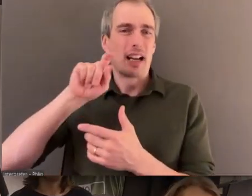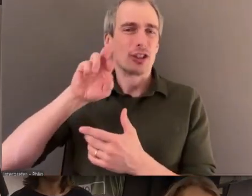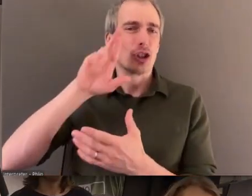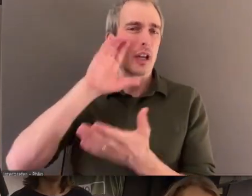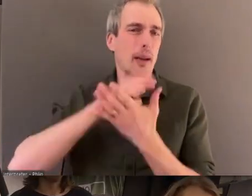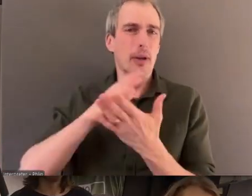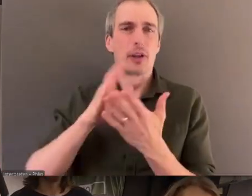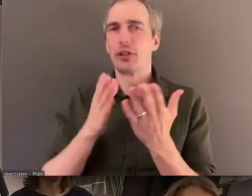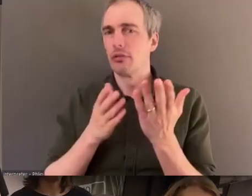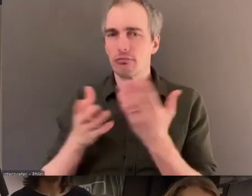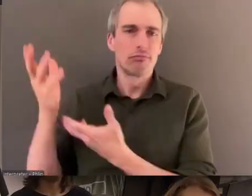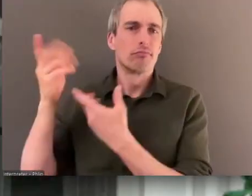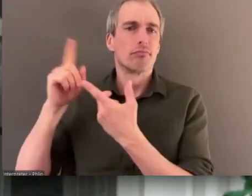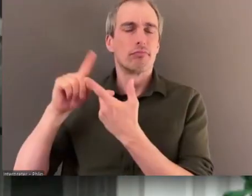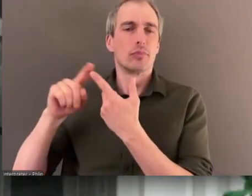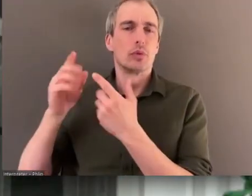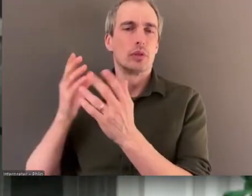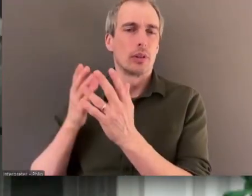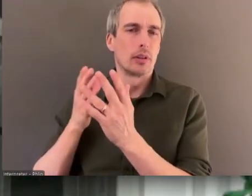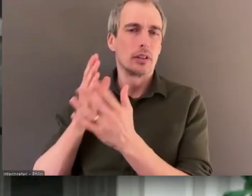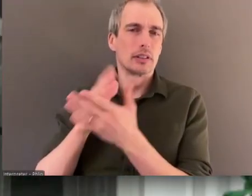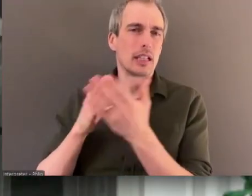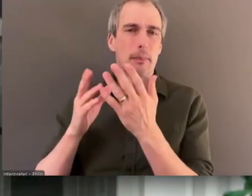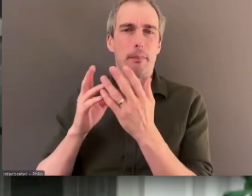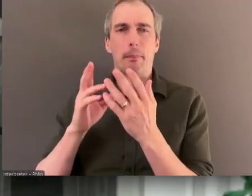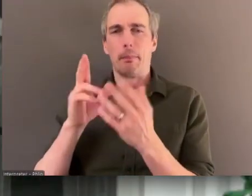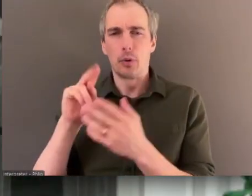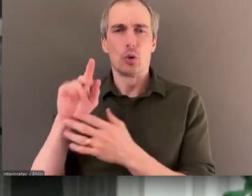Our system uses the rasterized image mainly.